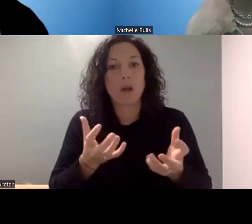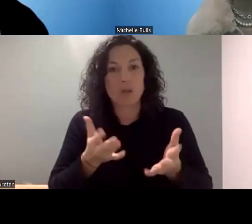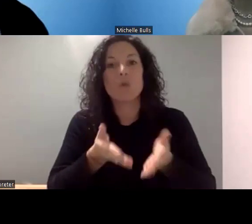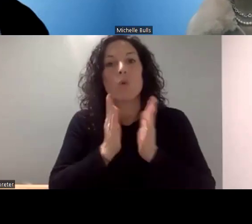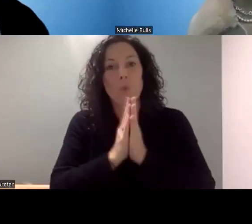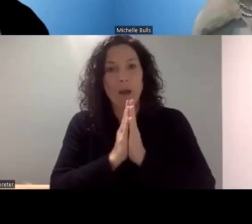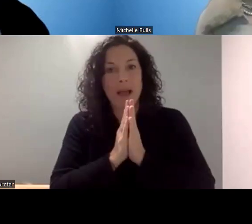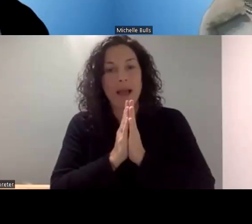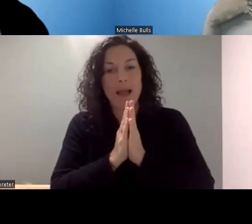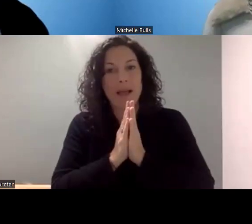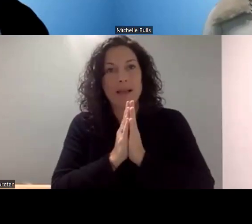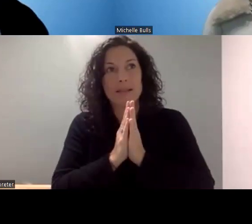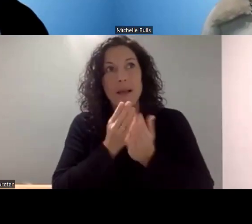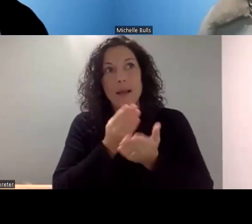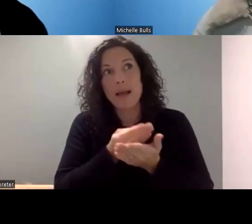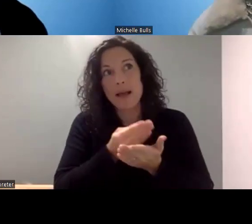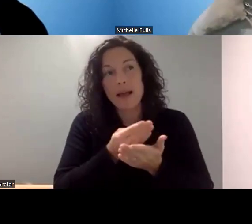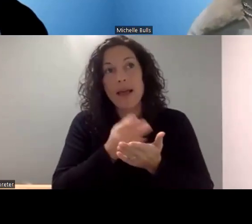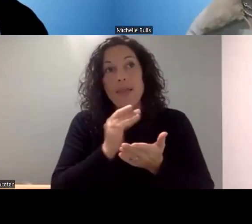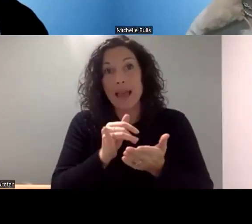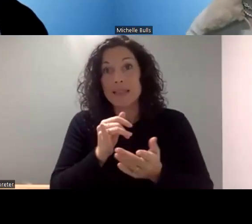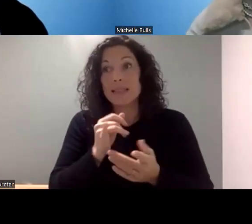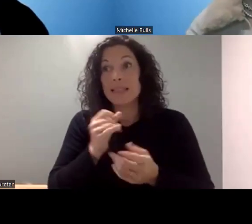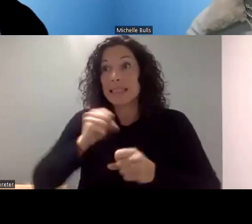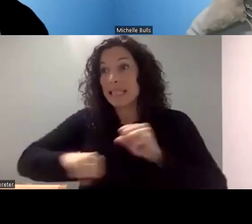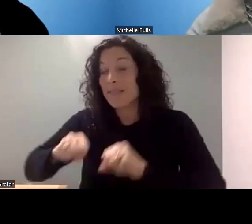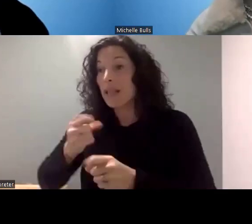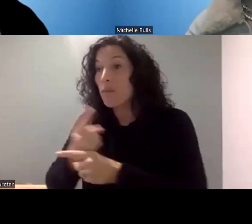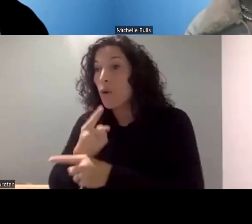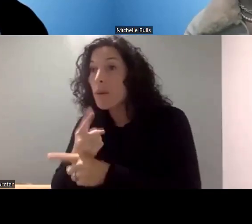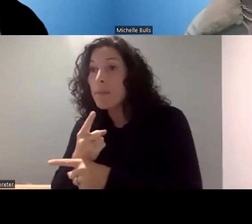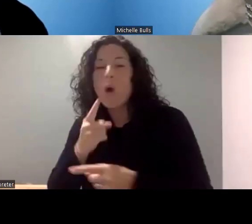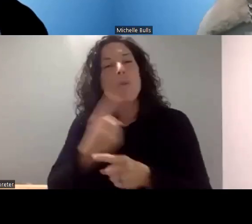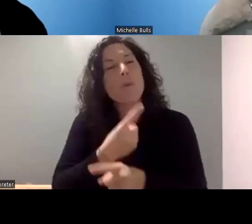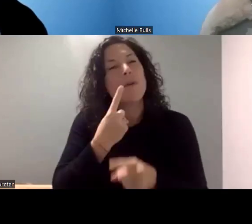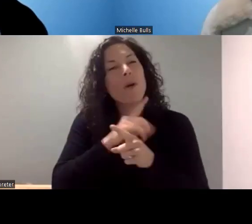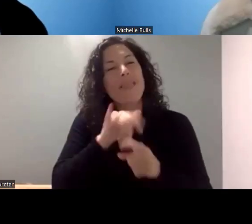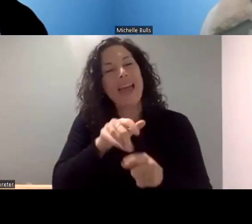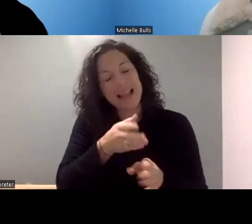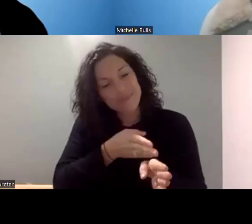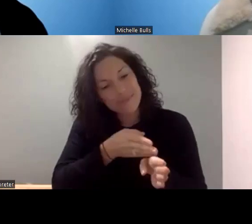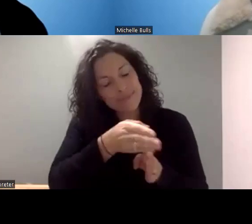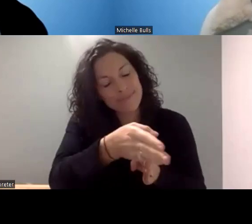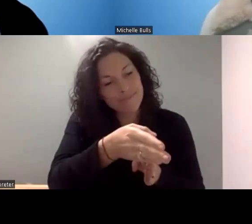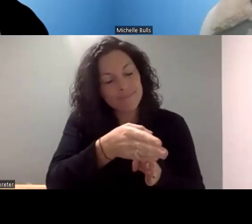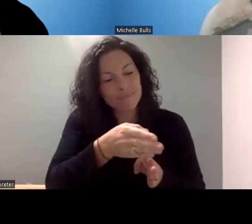not only that are scientifically appropriate but appropriate for the area in which you are, right?